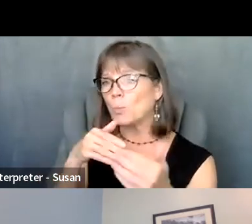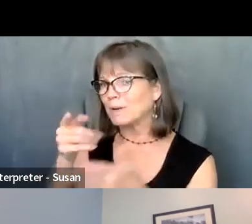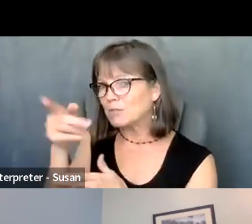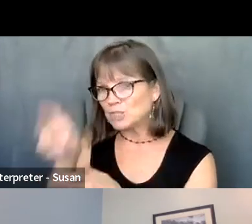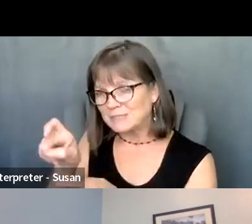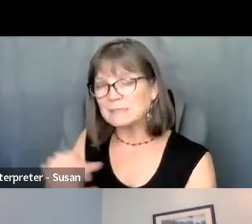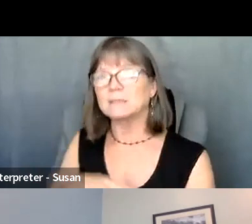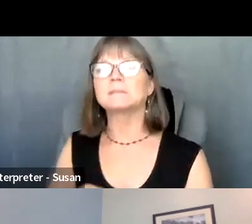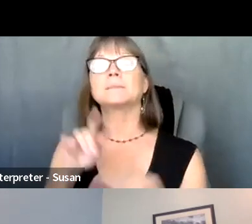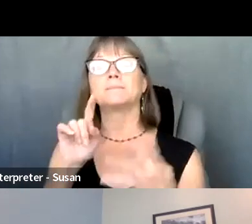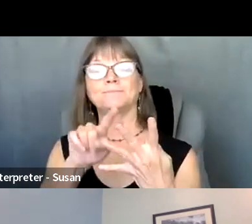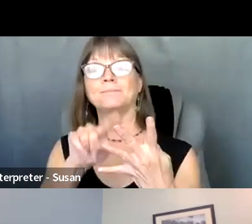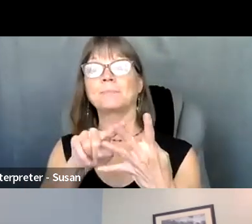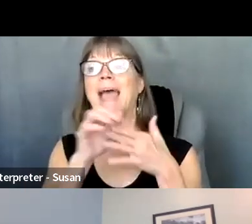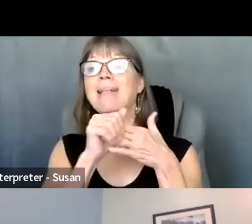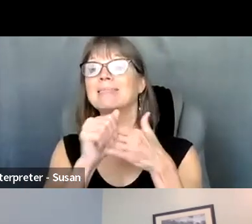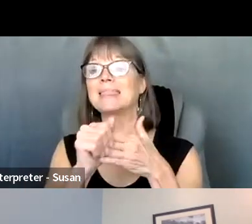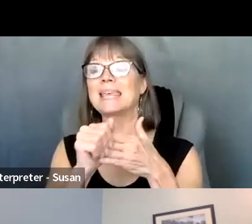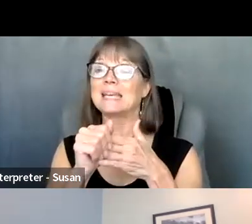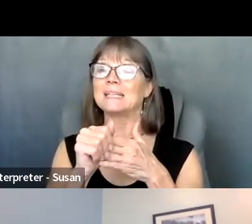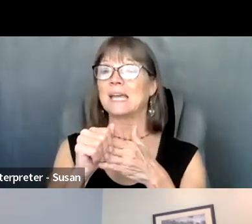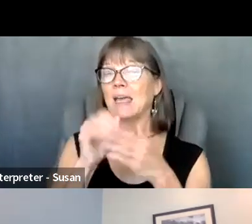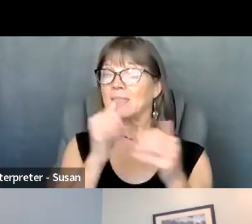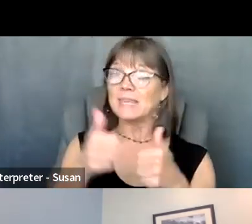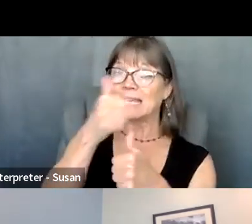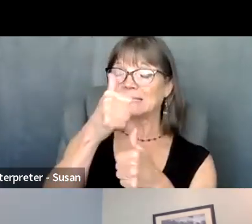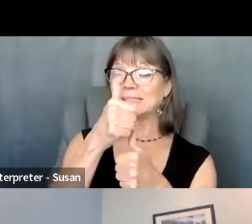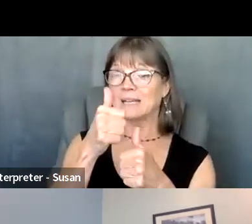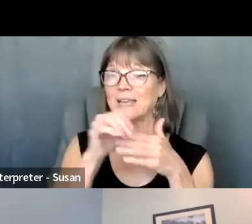lead the executive leadership team. The folks who are about to introduce themselves